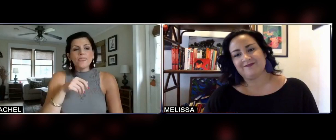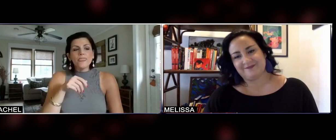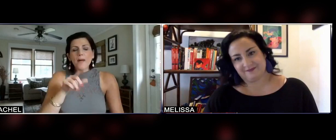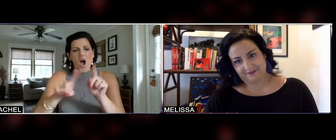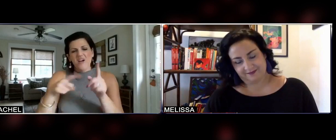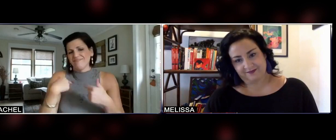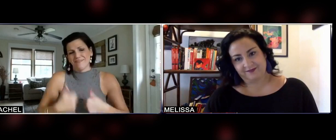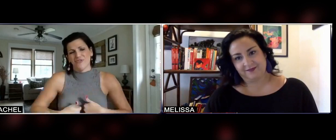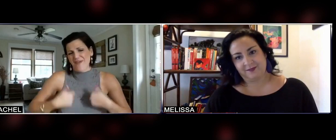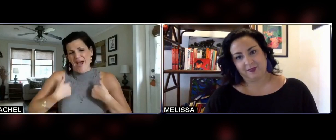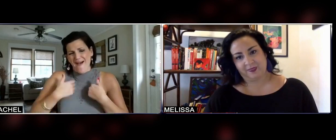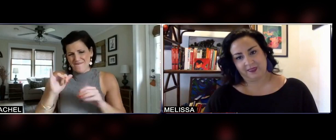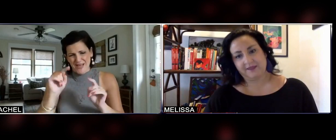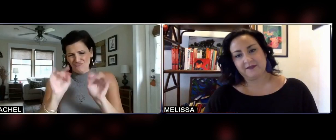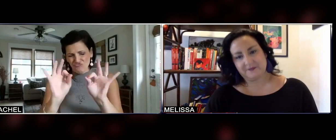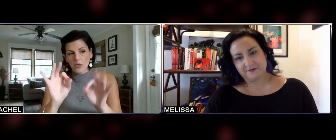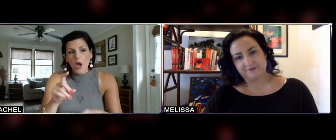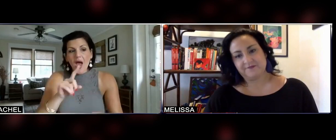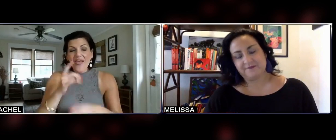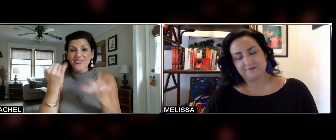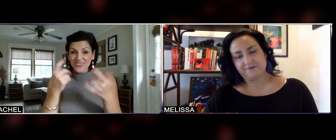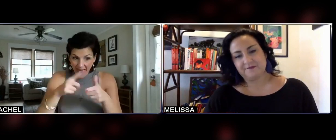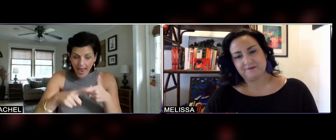However, I continued to stay in the Deaf world, teaching for 10 years and I love it.